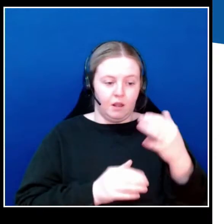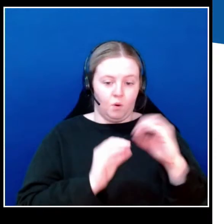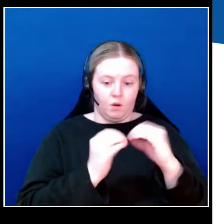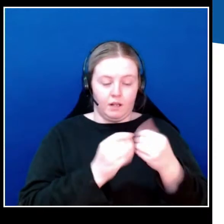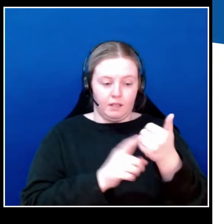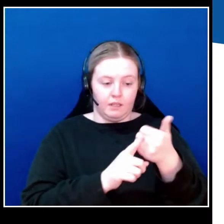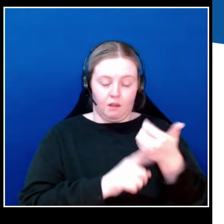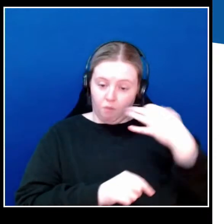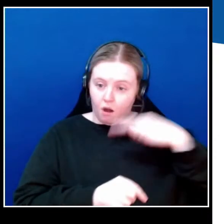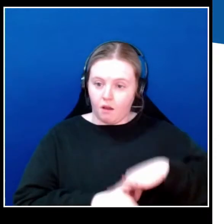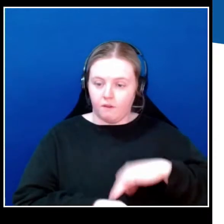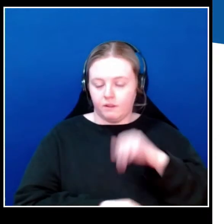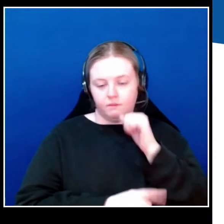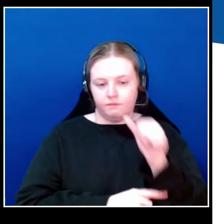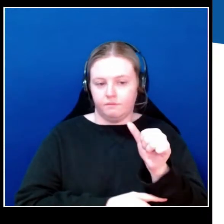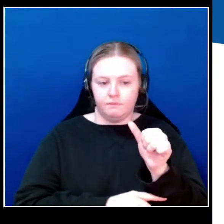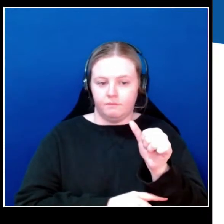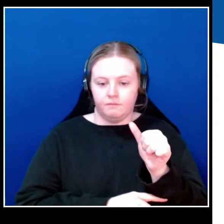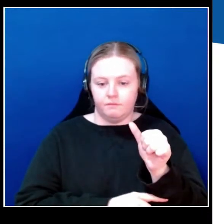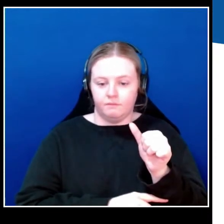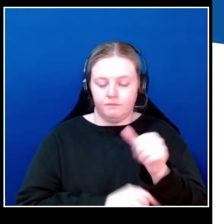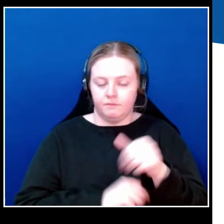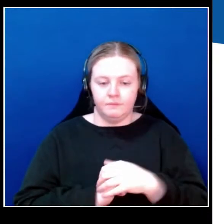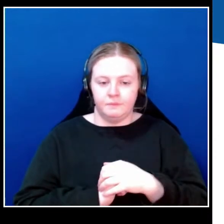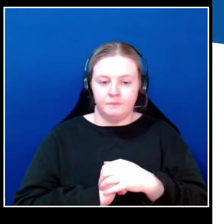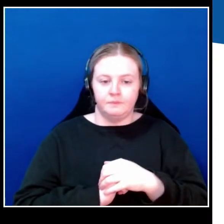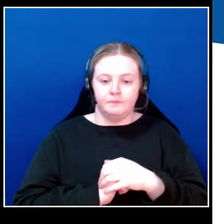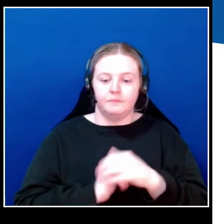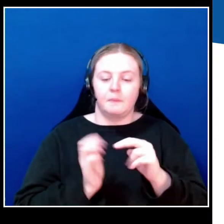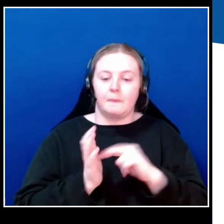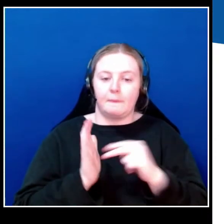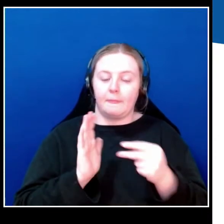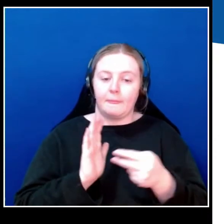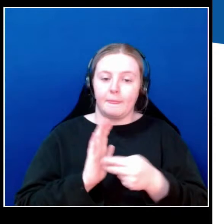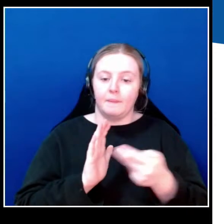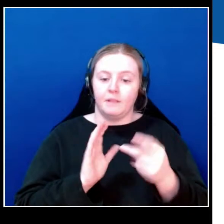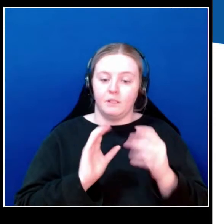To that end, the organization's total revenue is utilized to cover